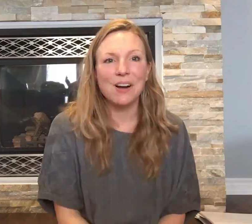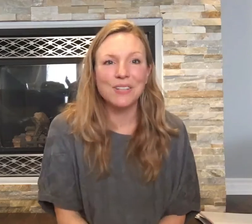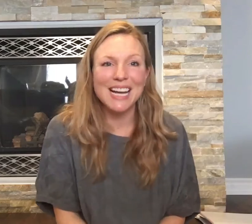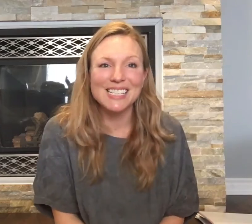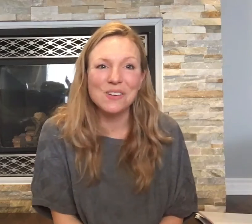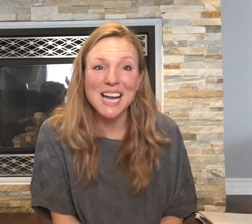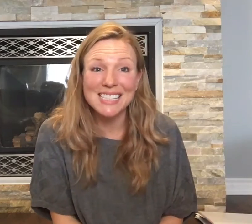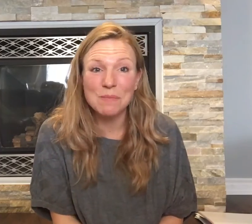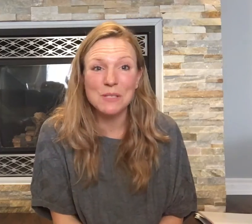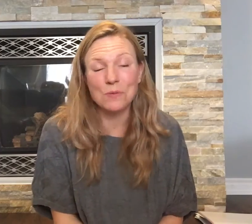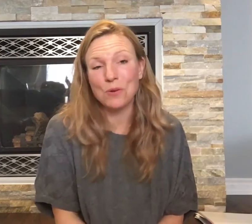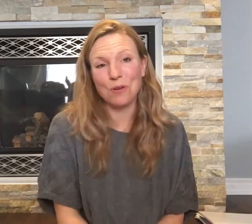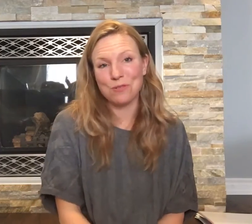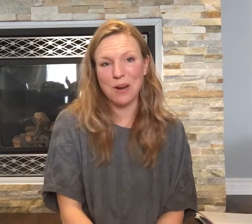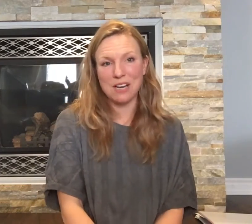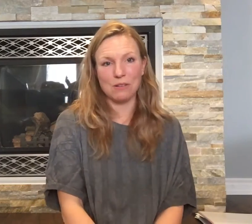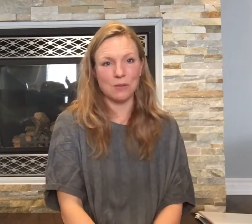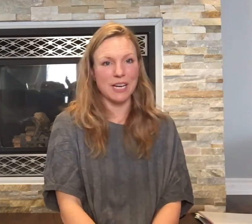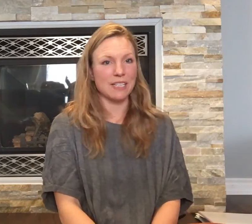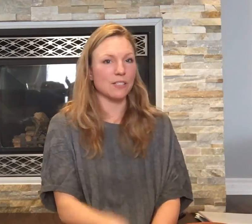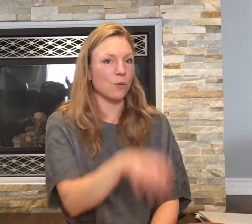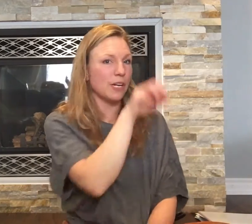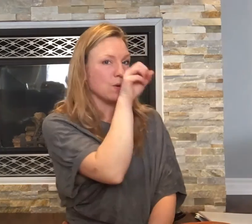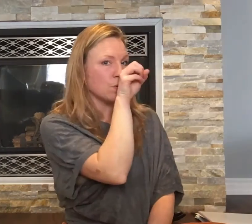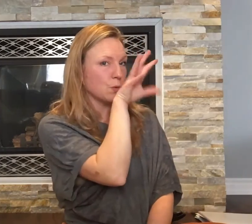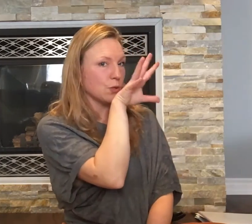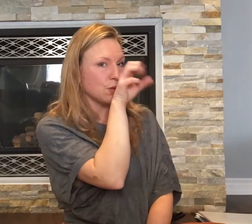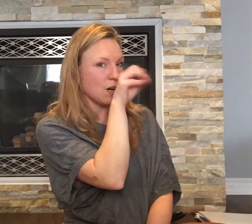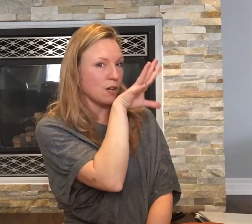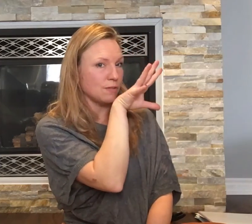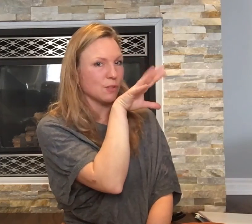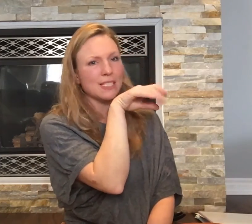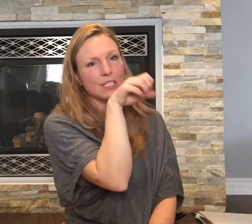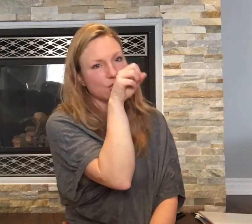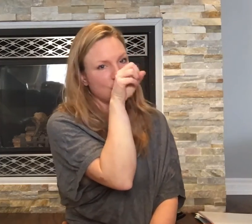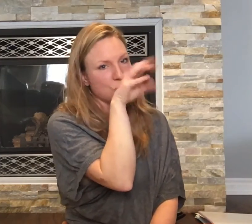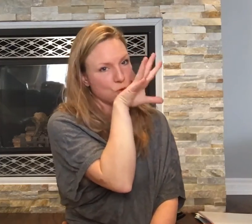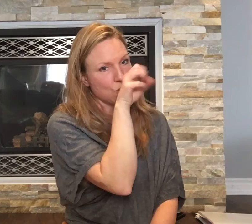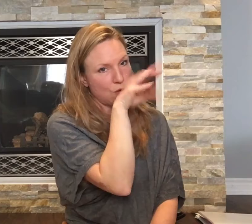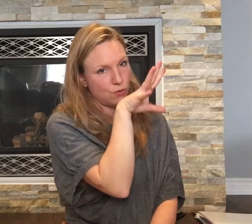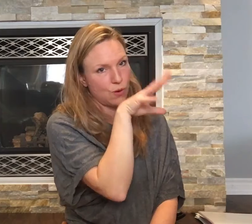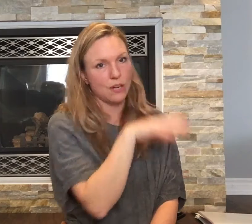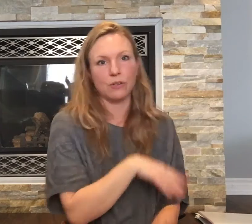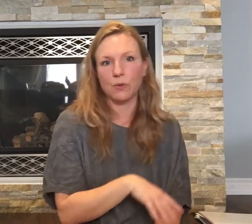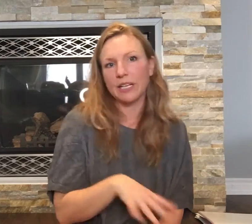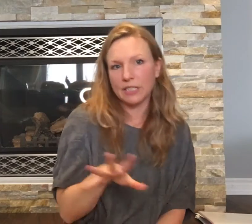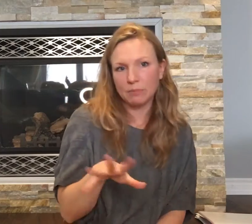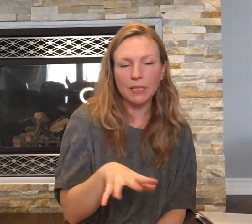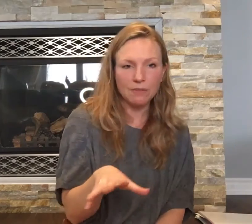Okay, so next up is 'Rudolph the Red-Nosed Reindeer." So we know RUDOLPH, so this could just be RUDOLPH, the red-noded reindeer, but if you